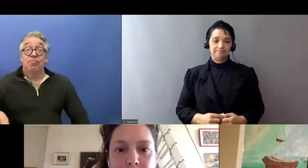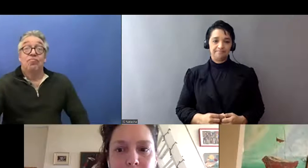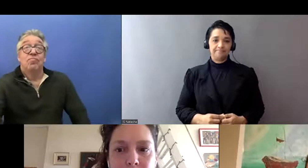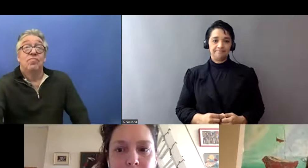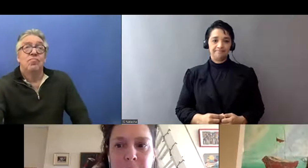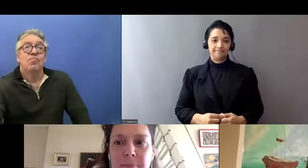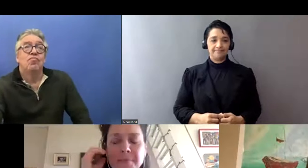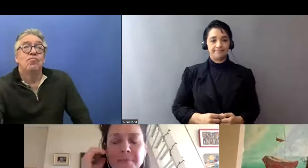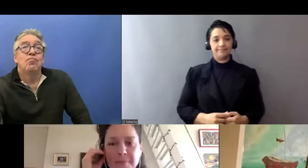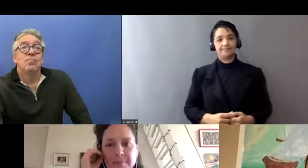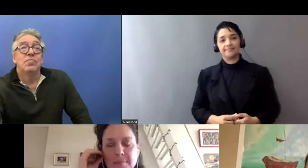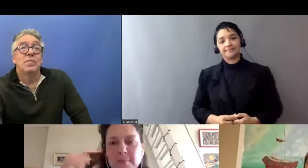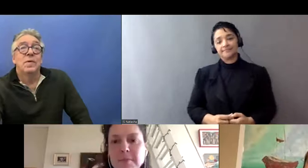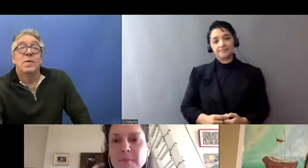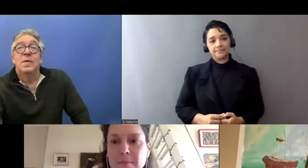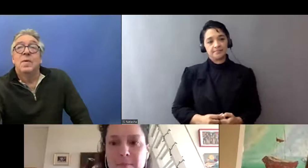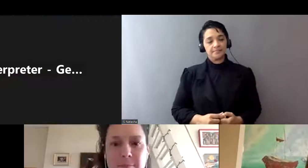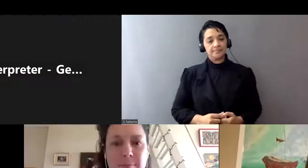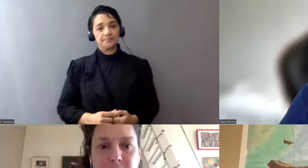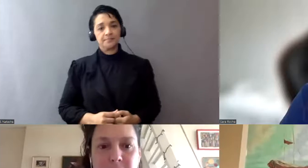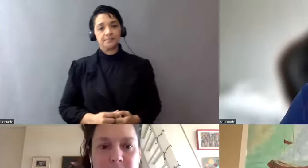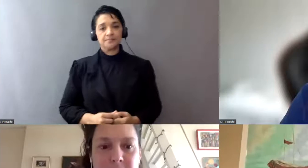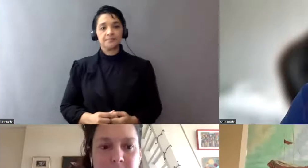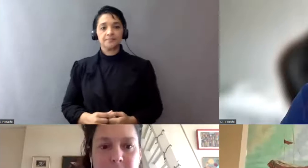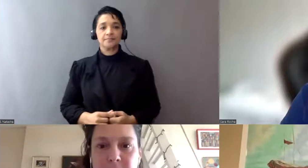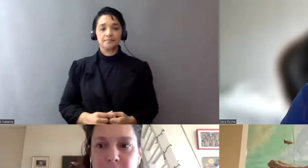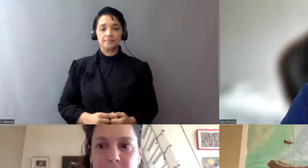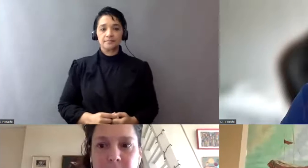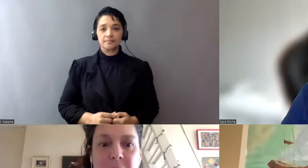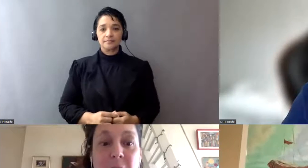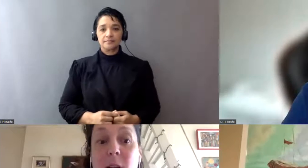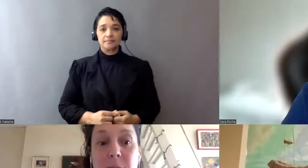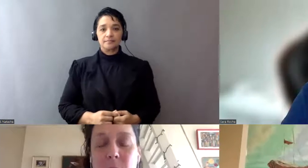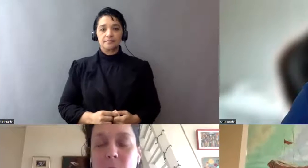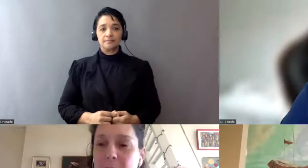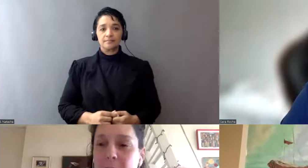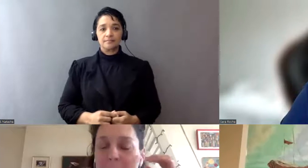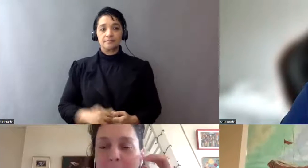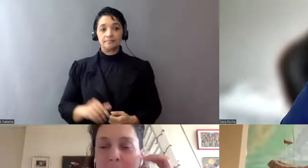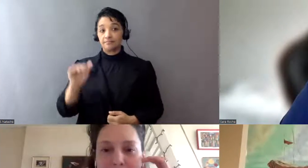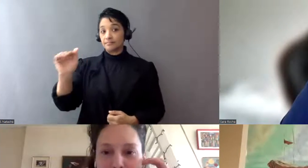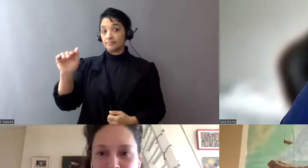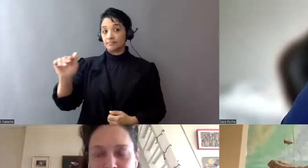Sara, I'll have you go ahead first.